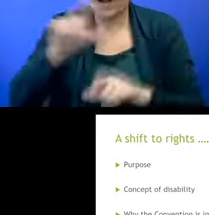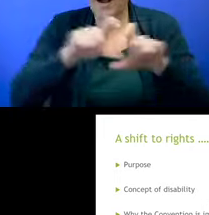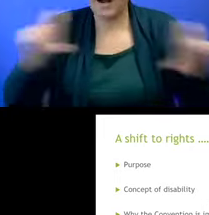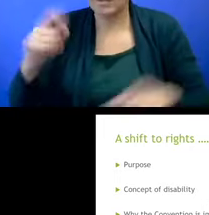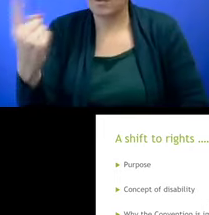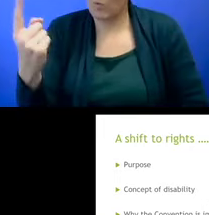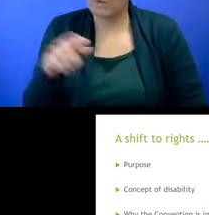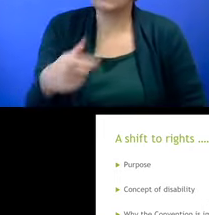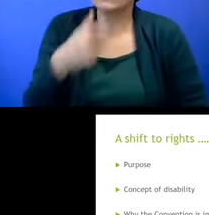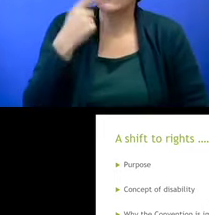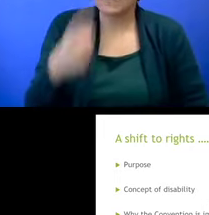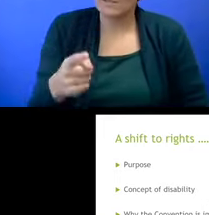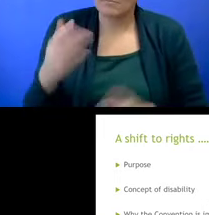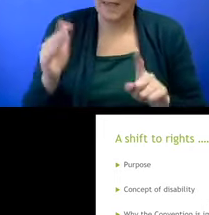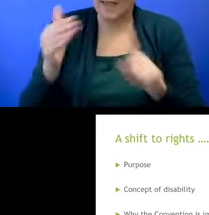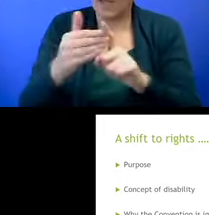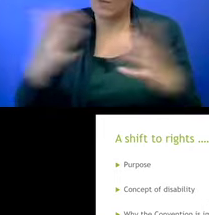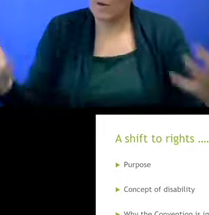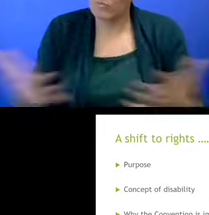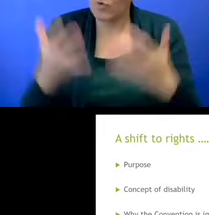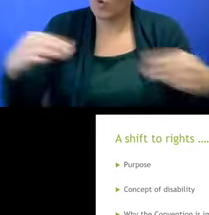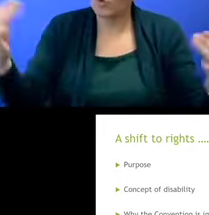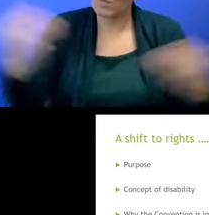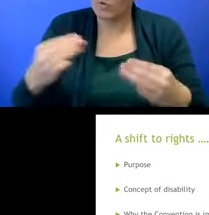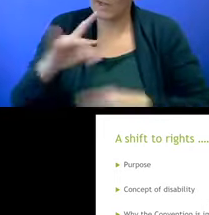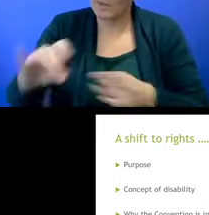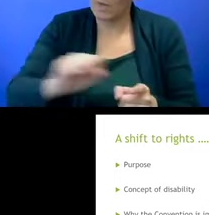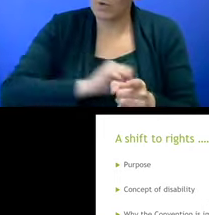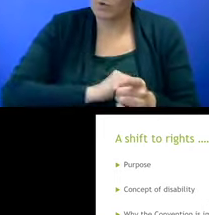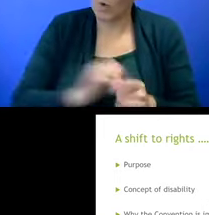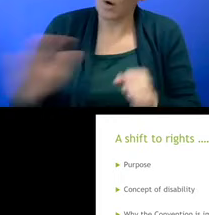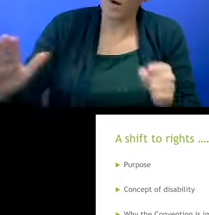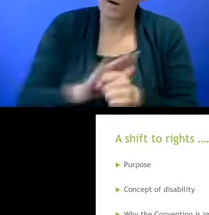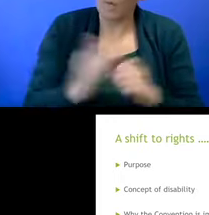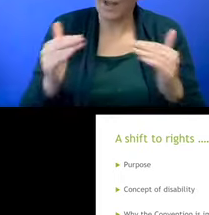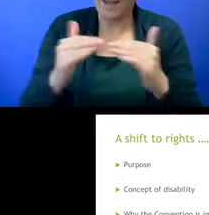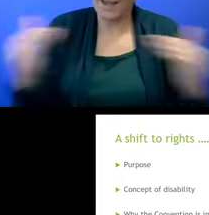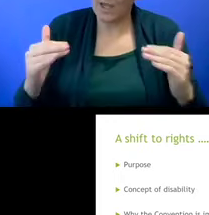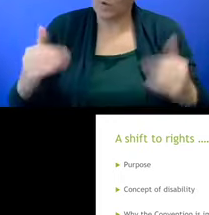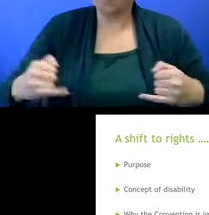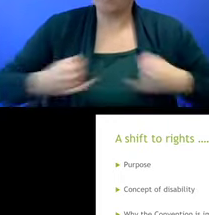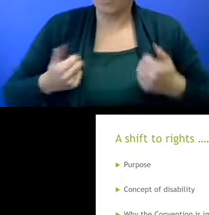“to promote, protect and ensure the full and equal enjoyment of all human rights